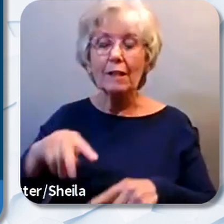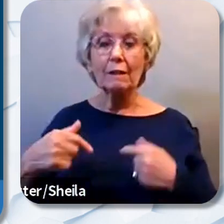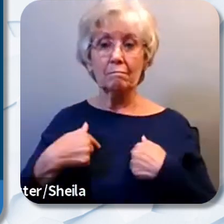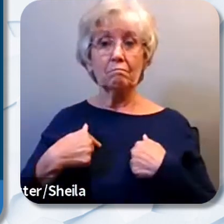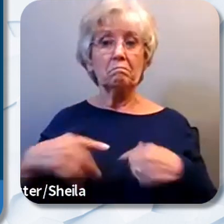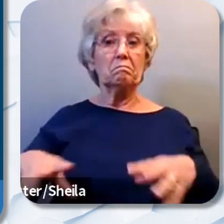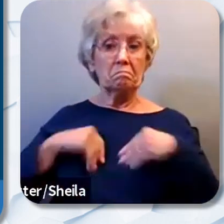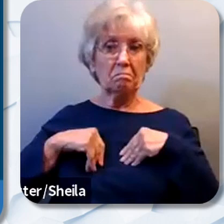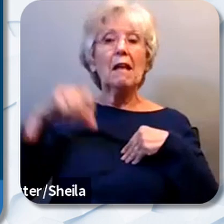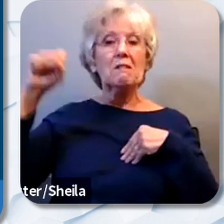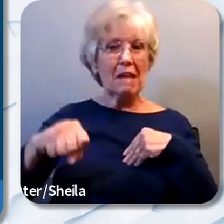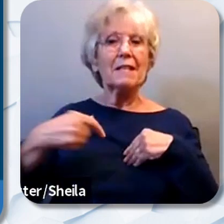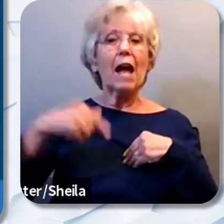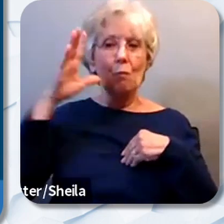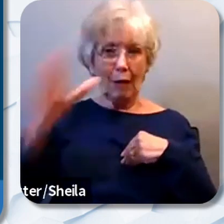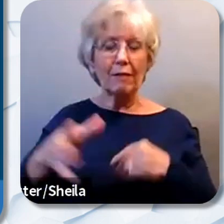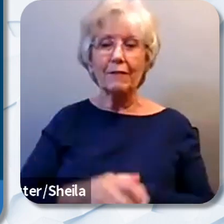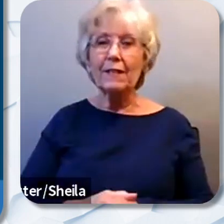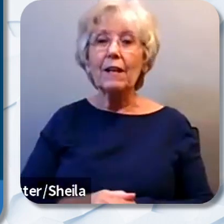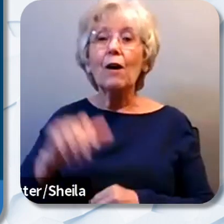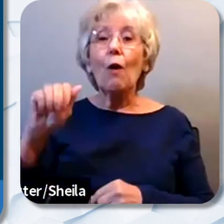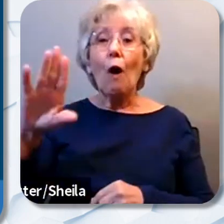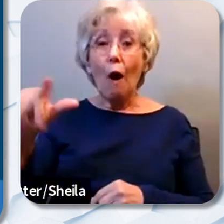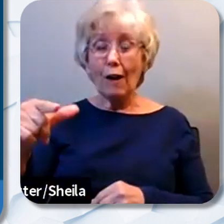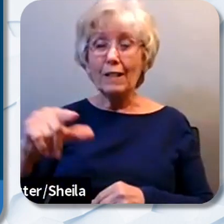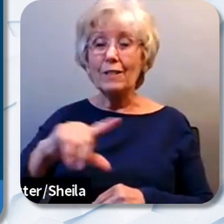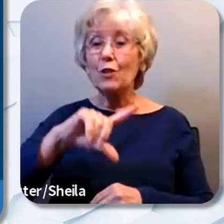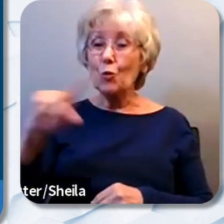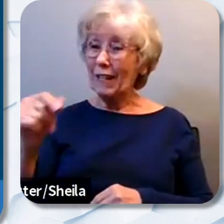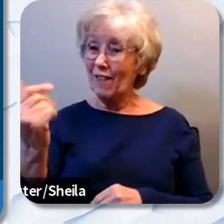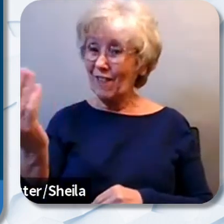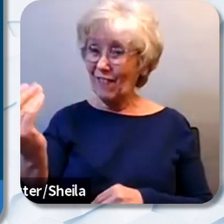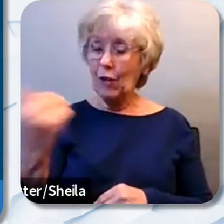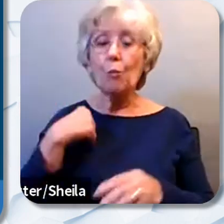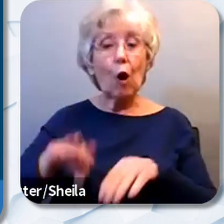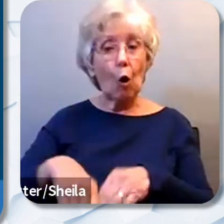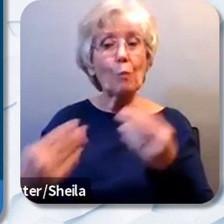that's great I will do that so August of 2015 we open to tk learning environments.